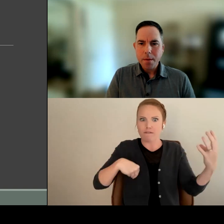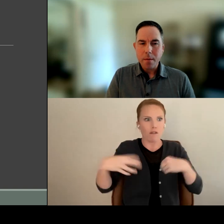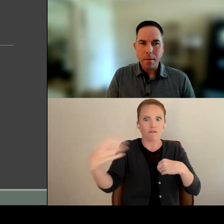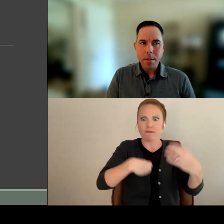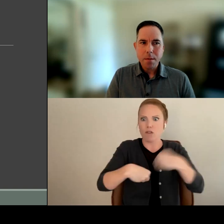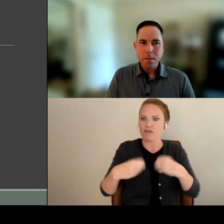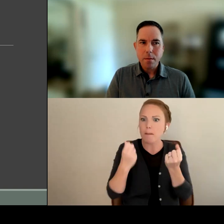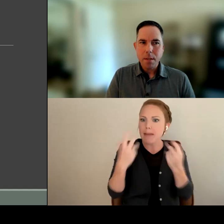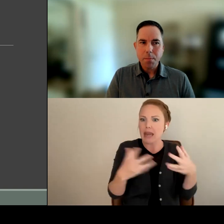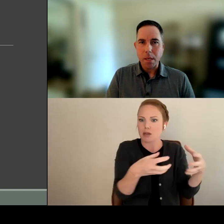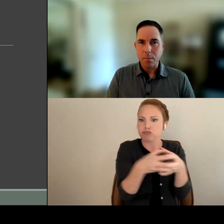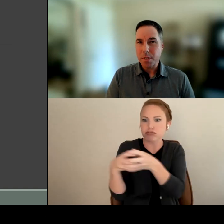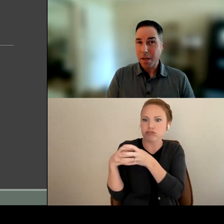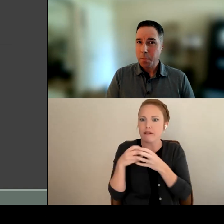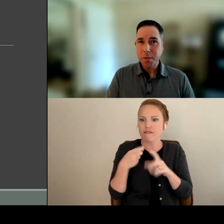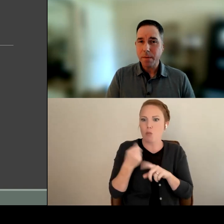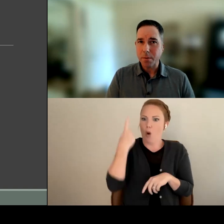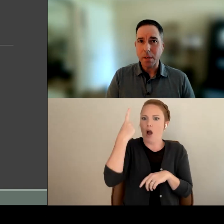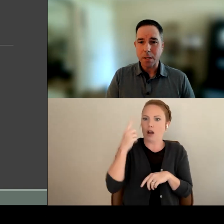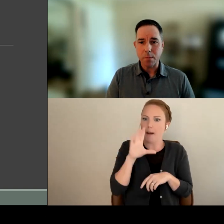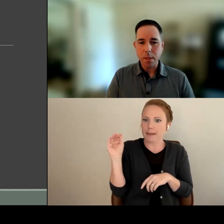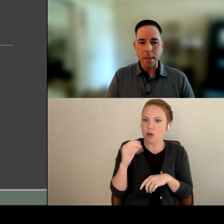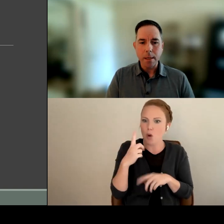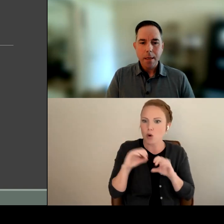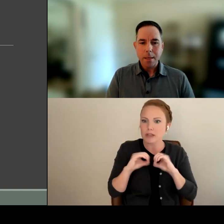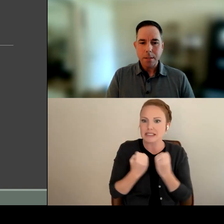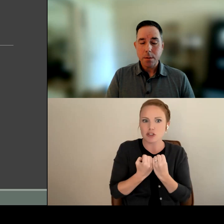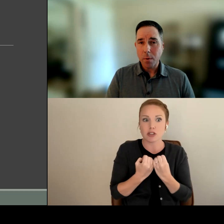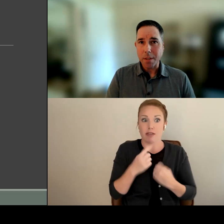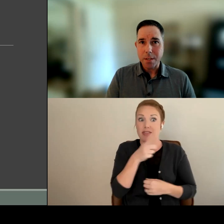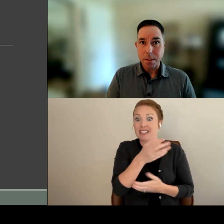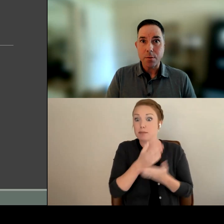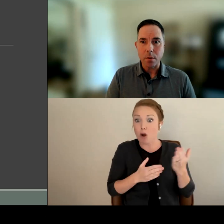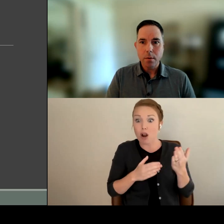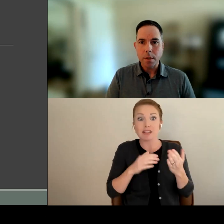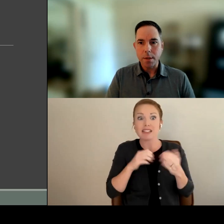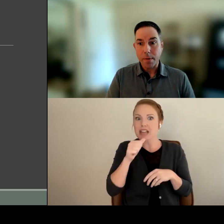I think this piece, which is not specific to accessibility, is still really central.